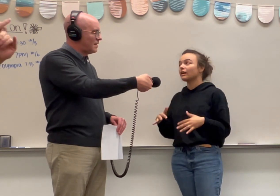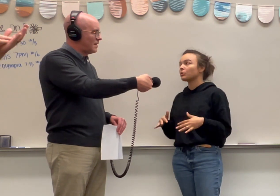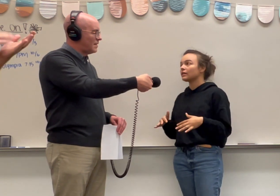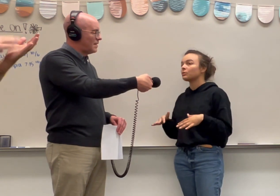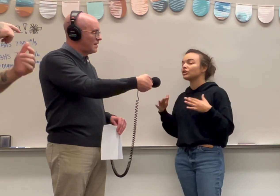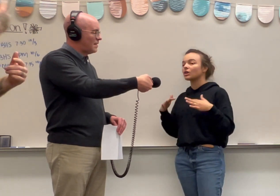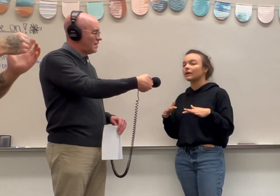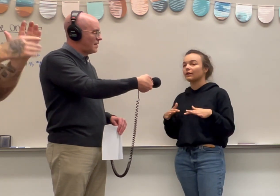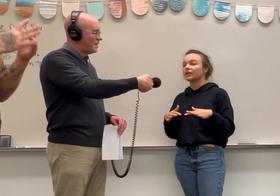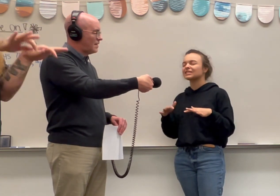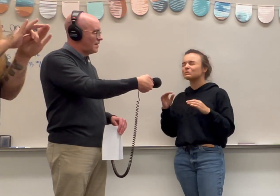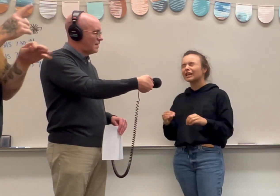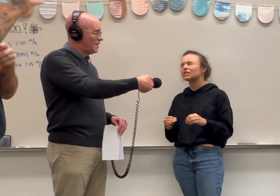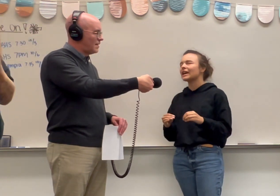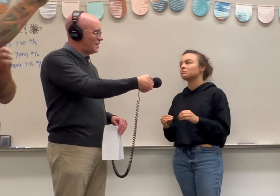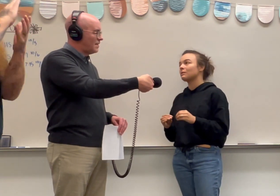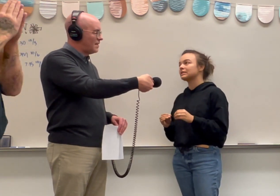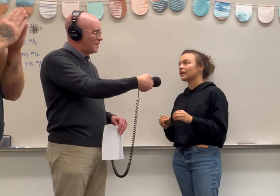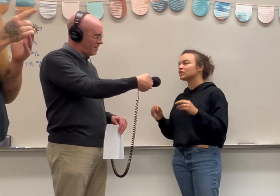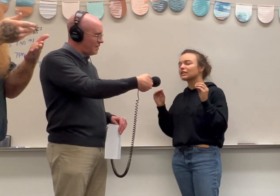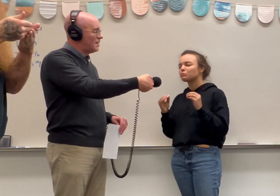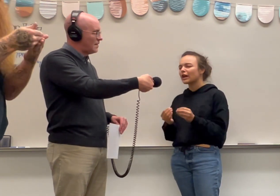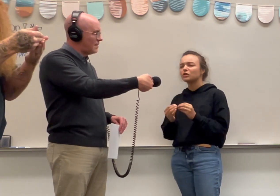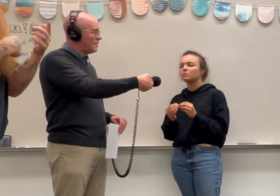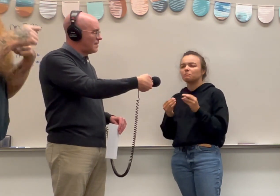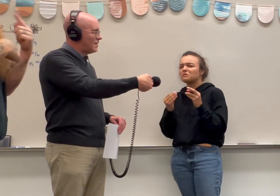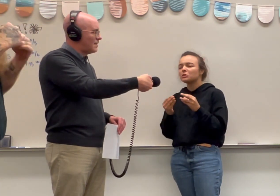very important that when you're going out there especially as baby signers as brand new little